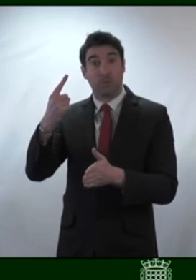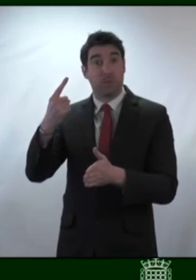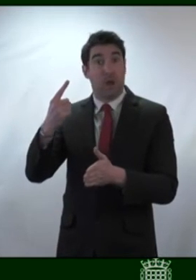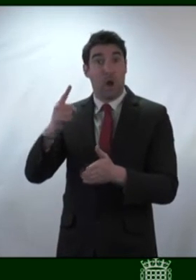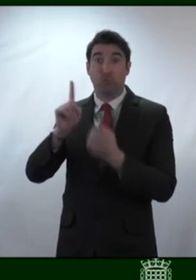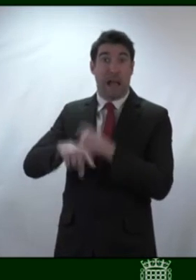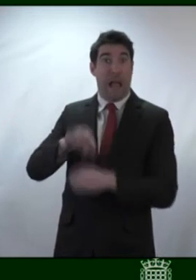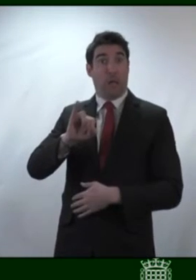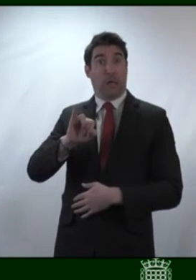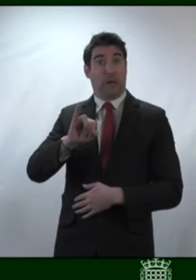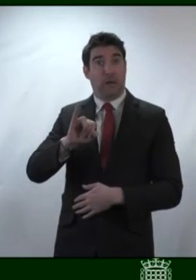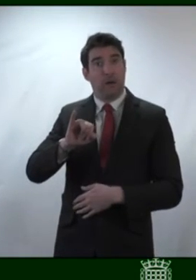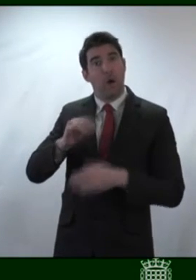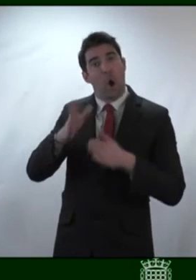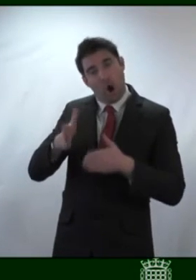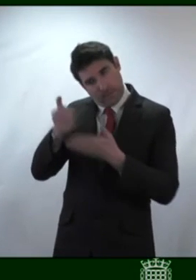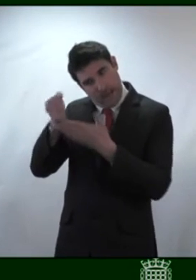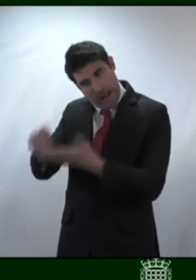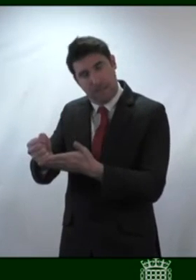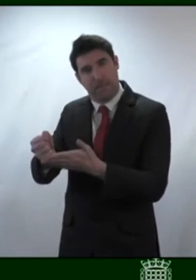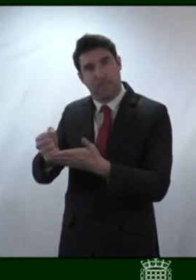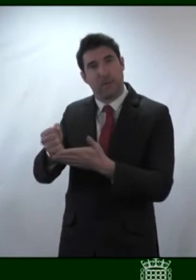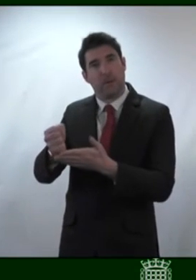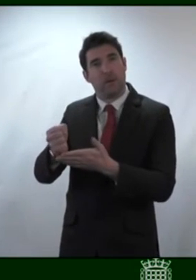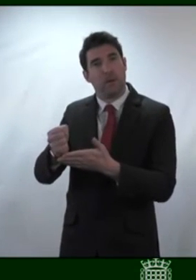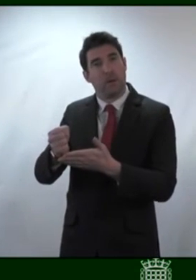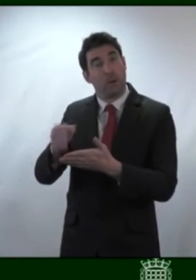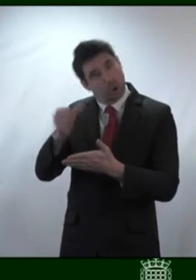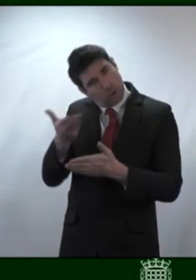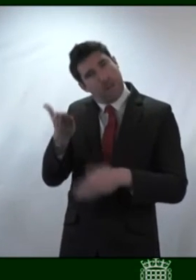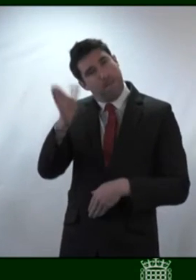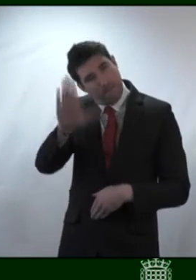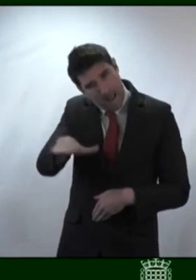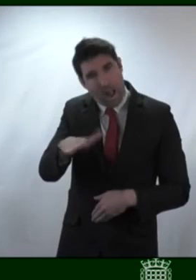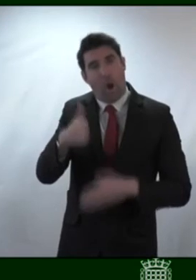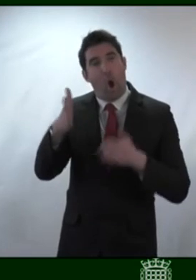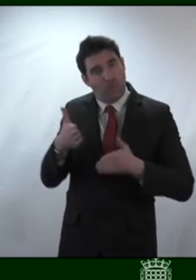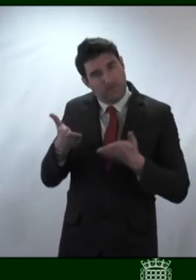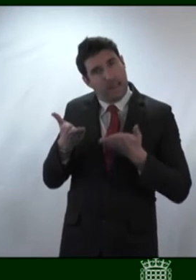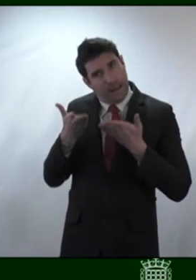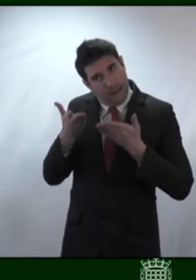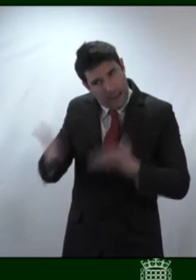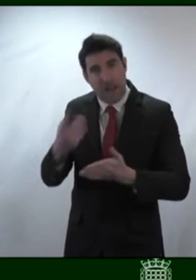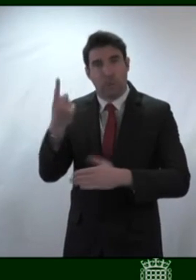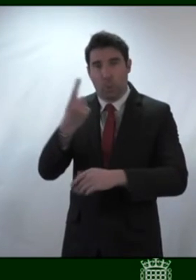The Prime Minister I listened very carefully to the